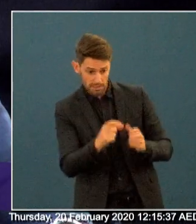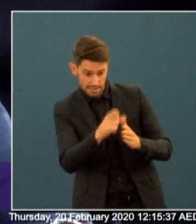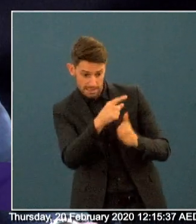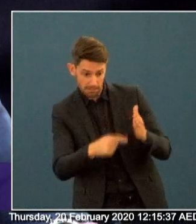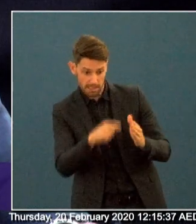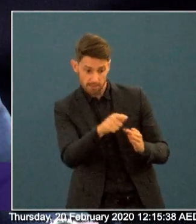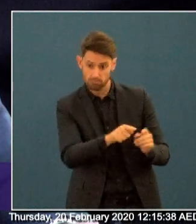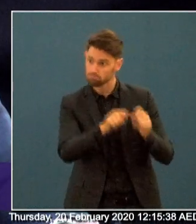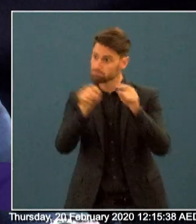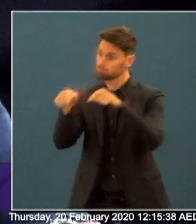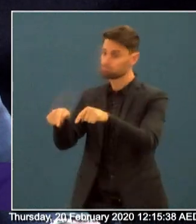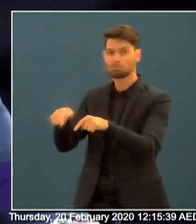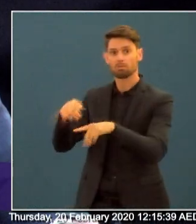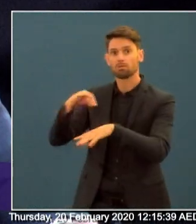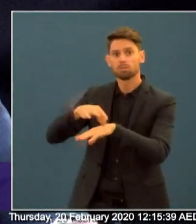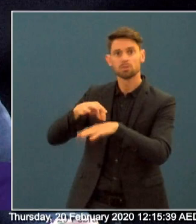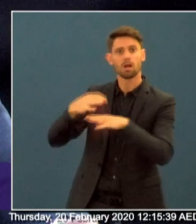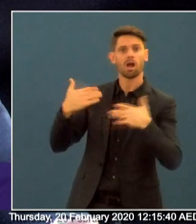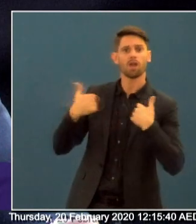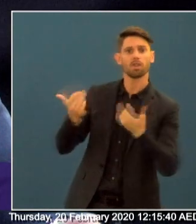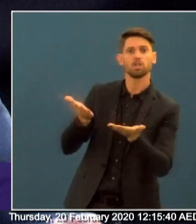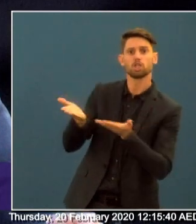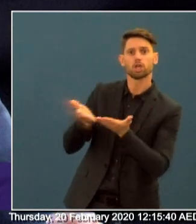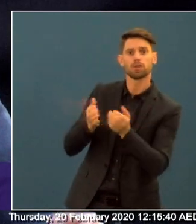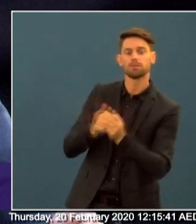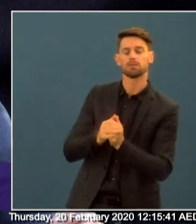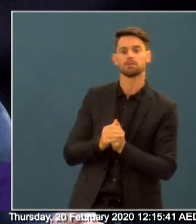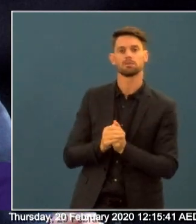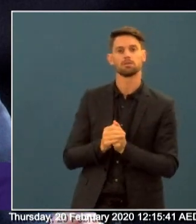often they may see or hear about the disability first